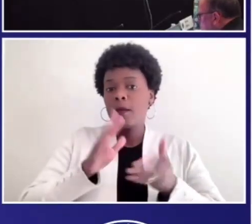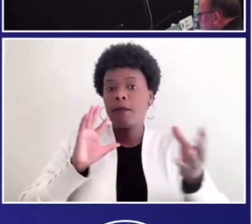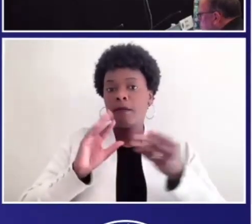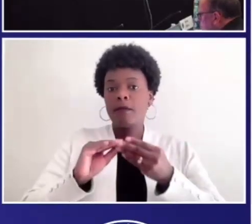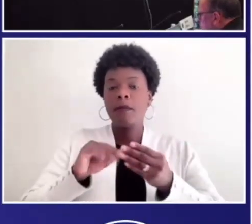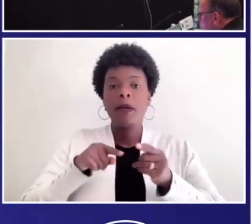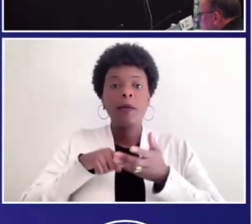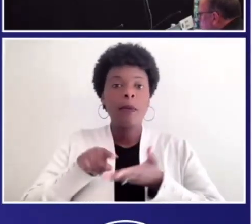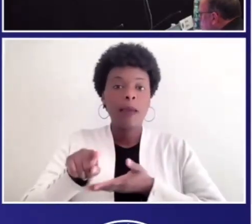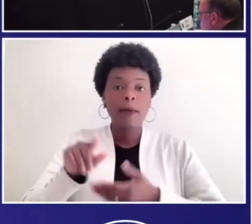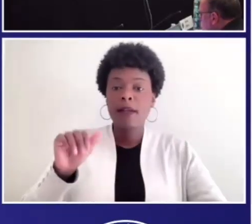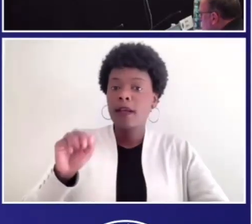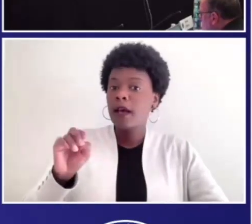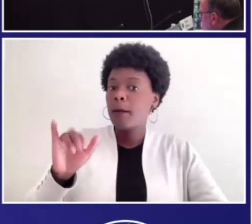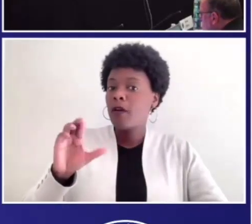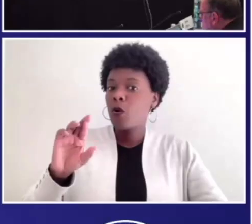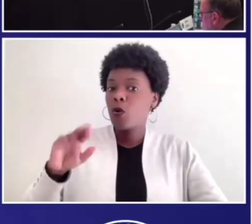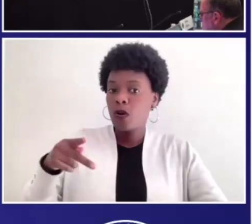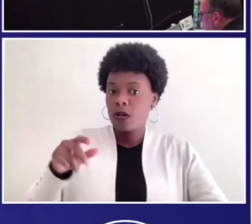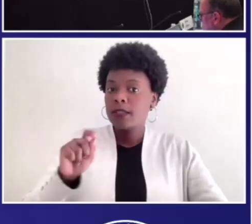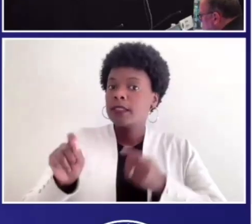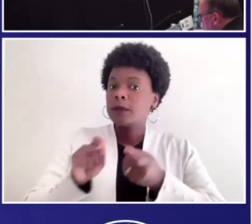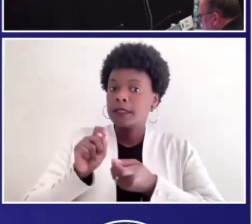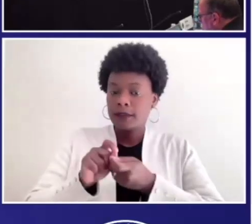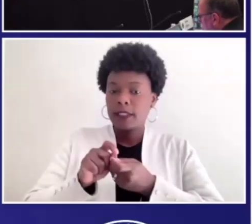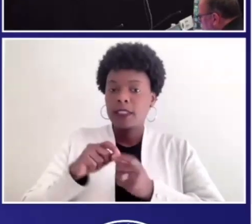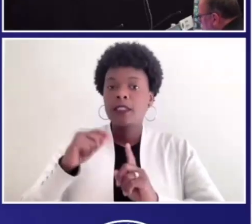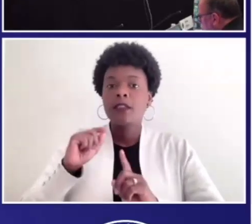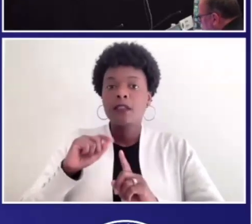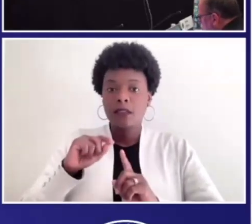AmeriCorps specifically, is one of those that makes a lump sum